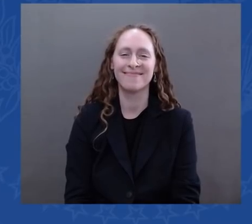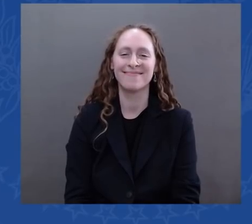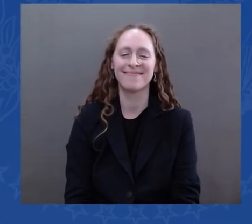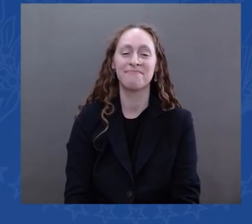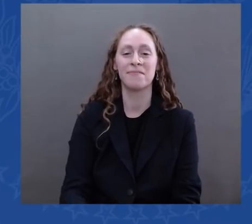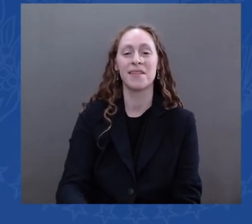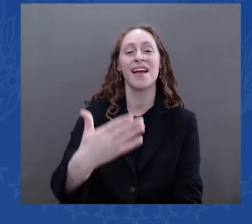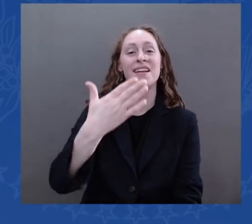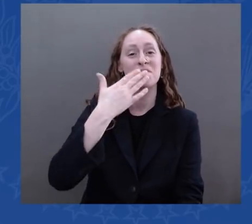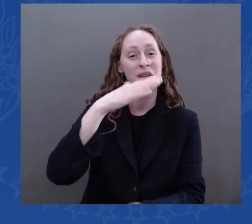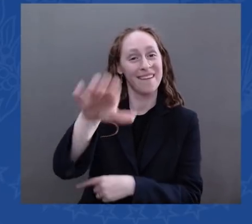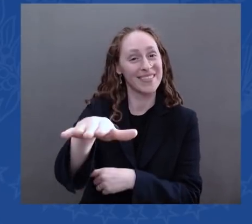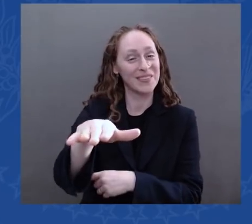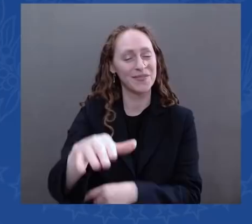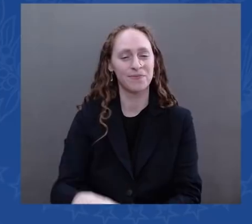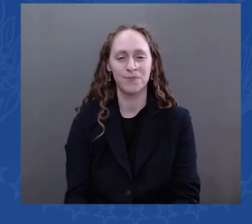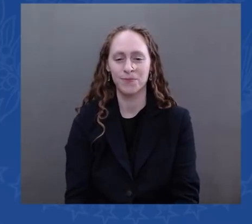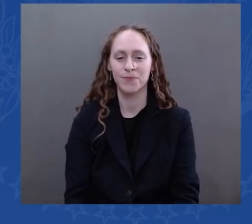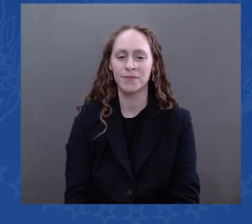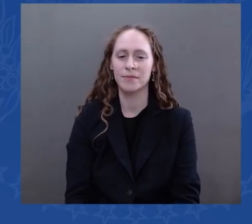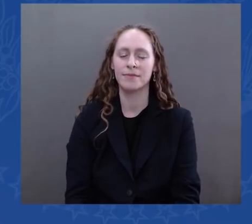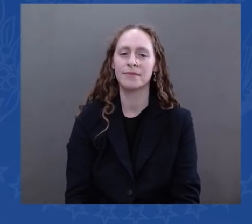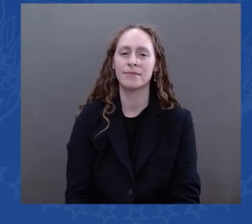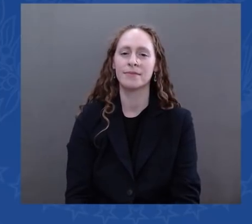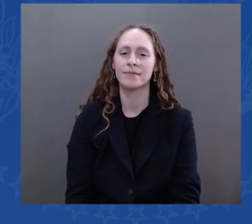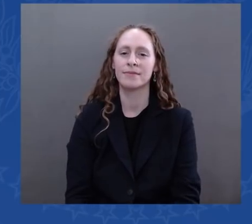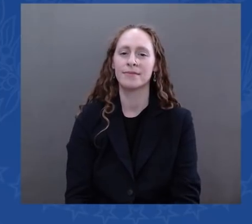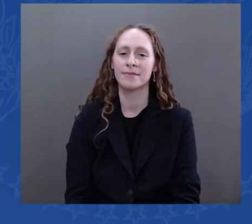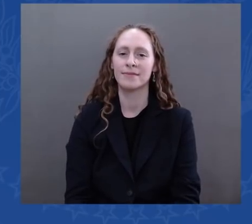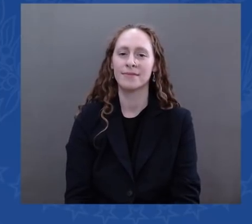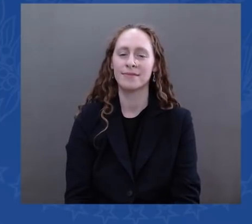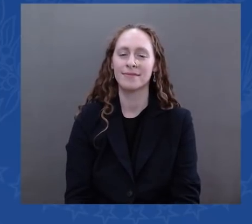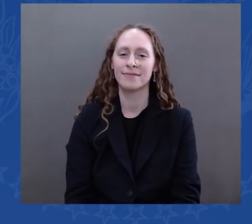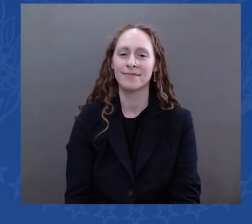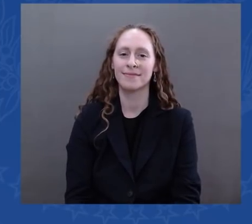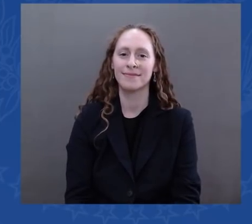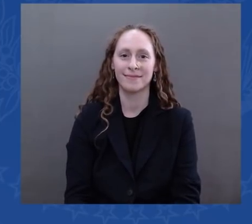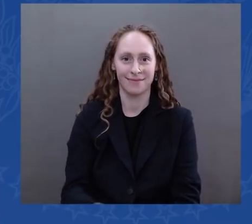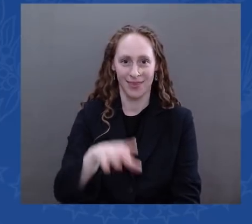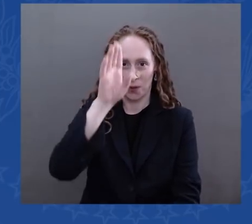It's been a busy couple of days for all of you.